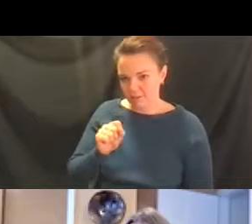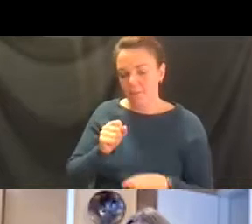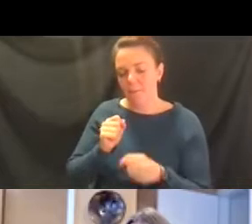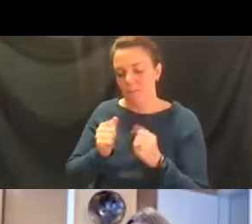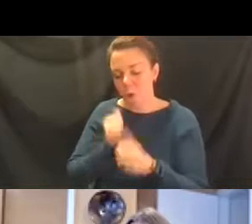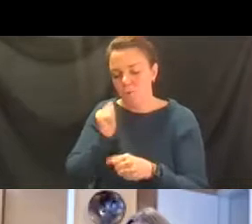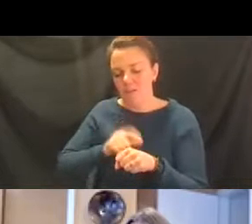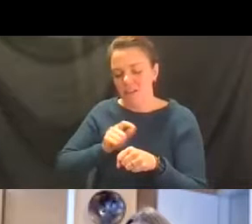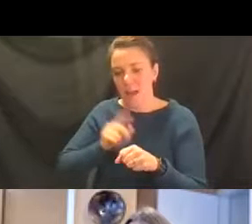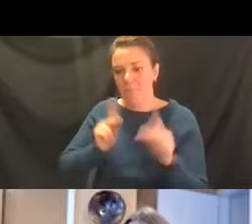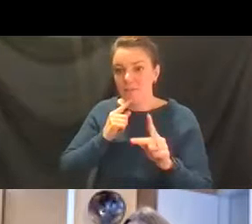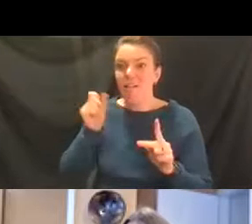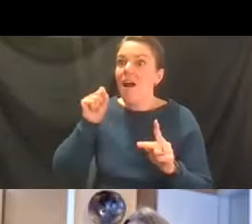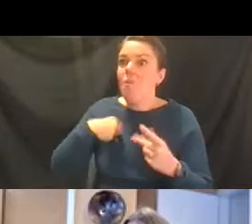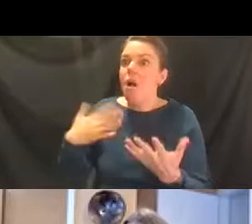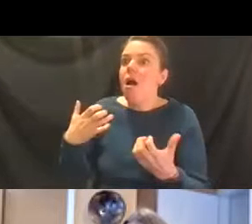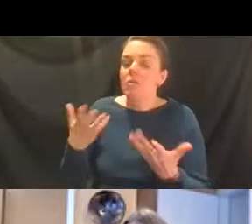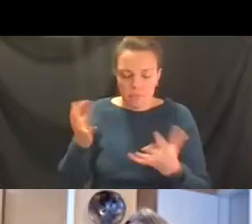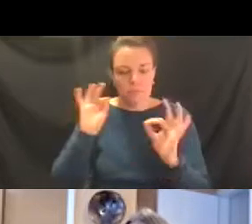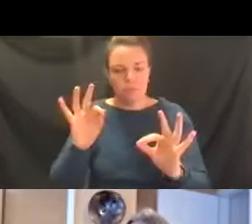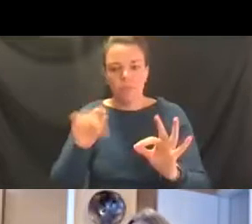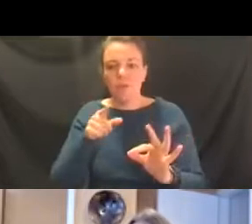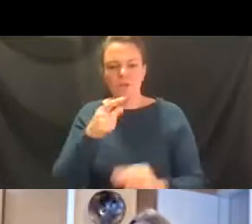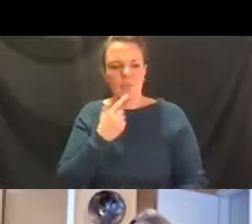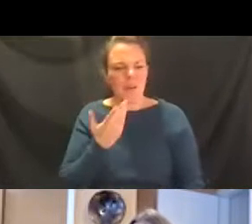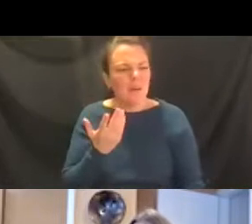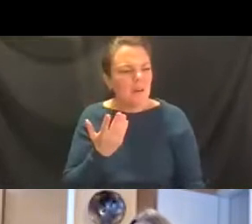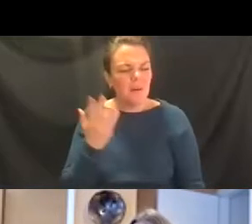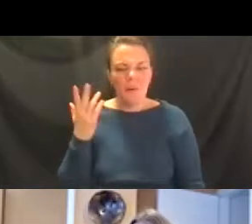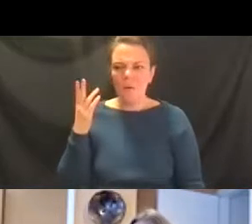is yes and some of you should be scratching your head and saying well wouldn't the person already